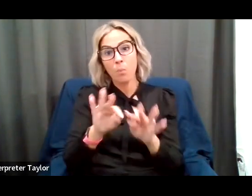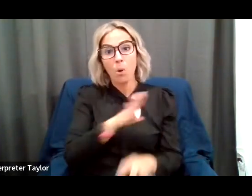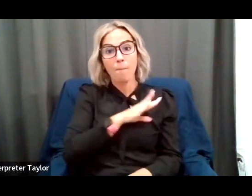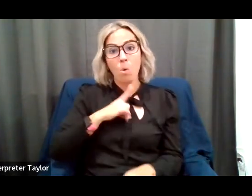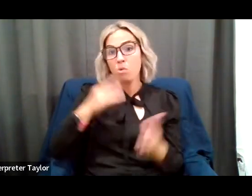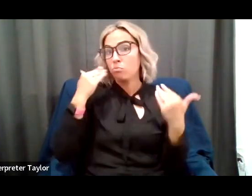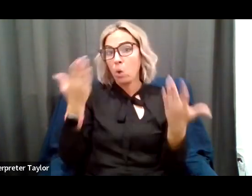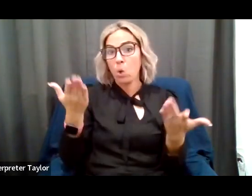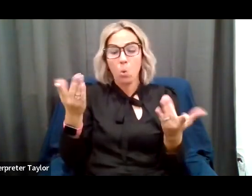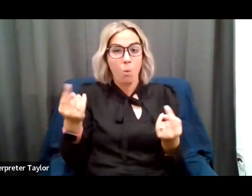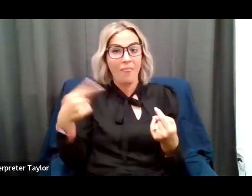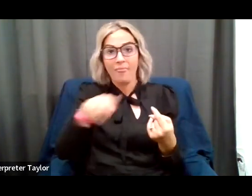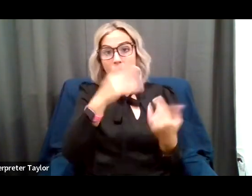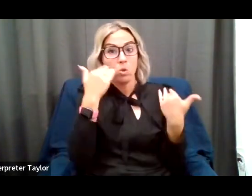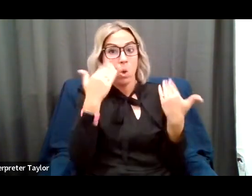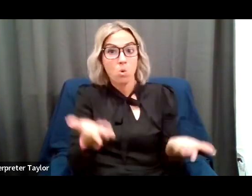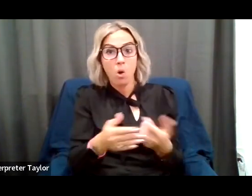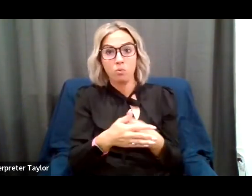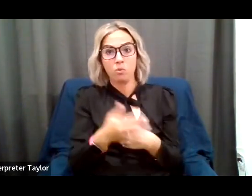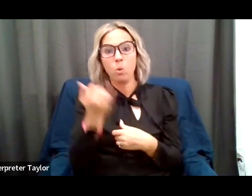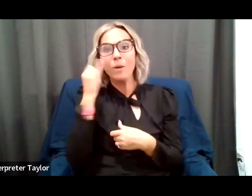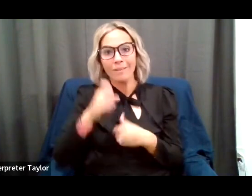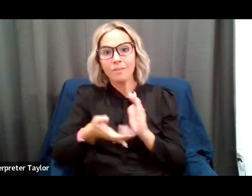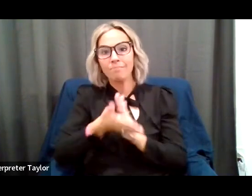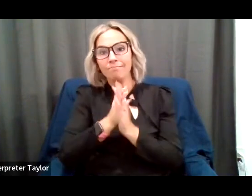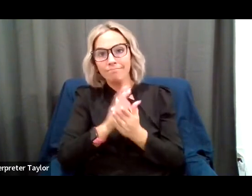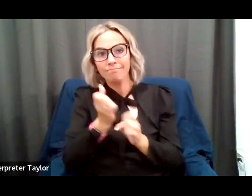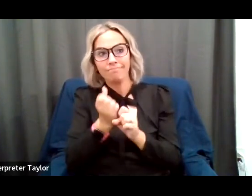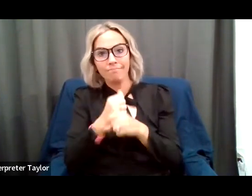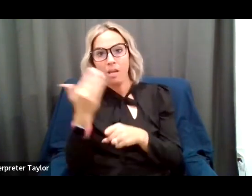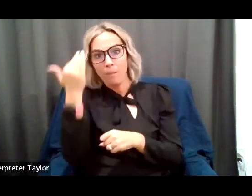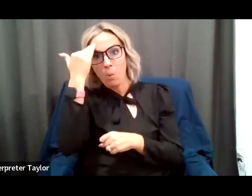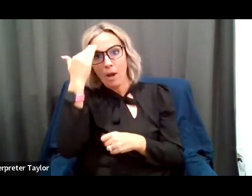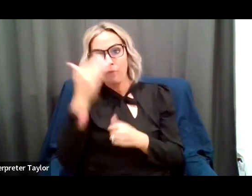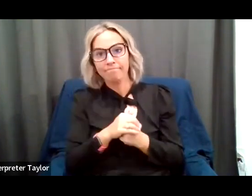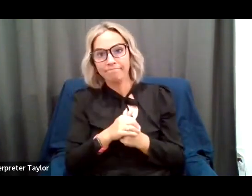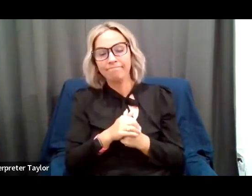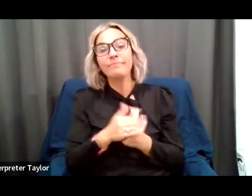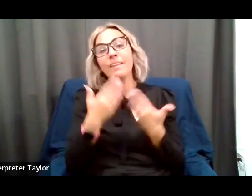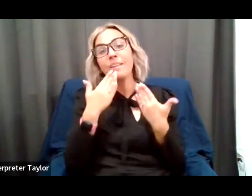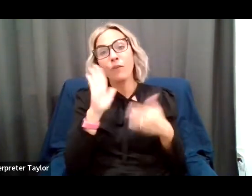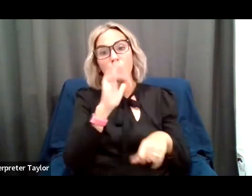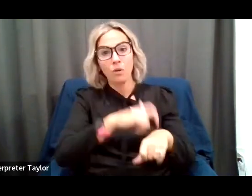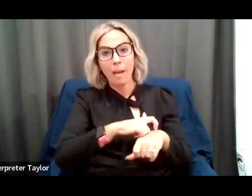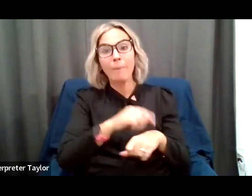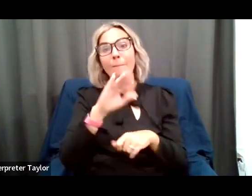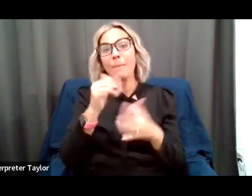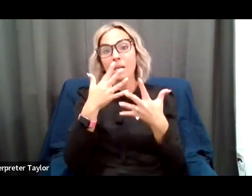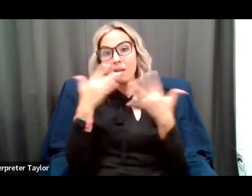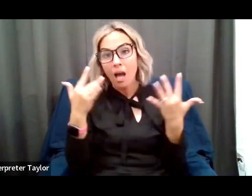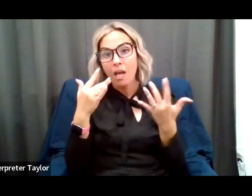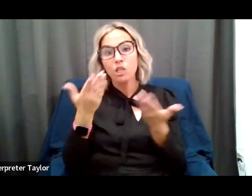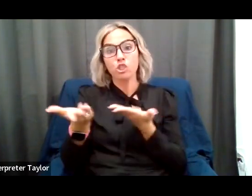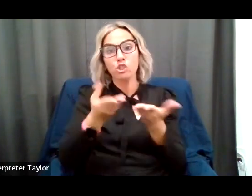what they don't know unless we make them aware. Thank you for your time. Be kind. Serve students. Support Employees. Thank you very much.